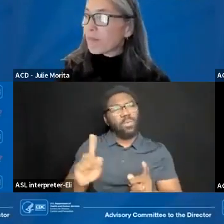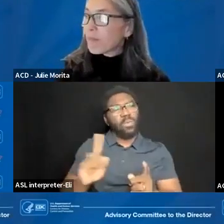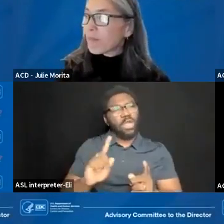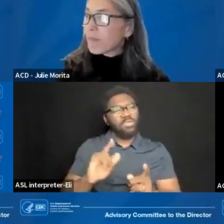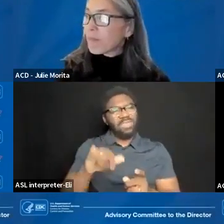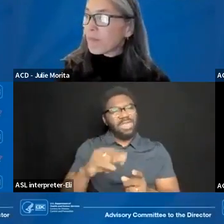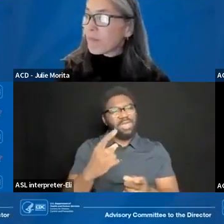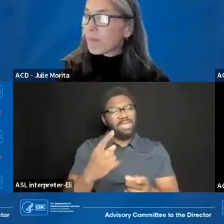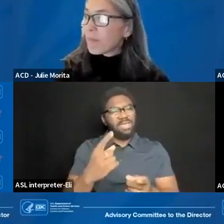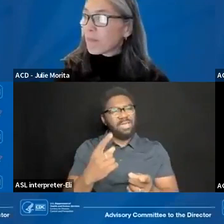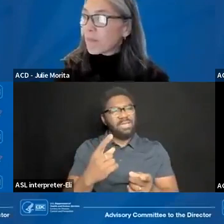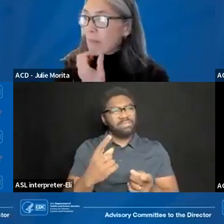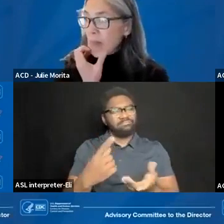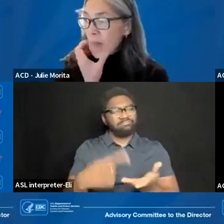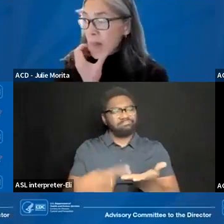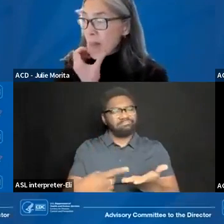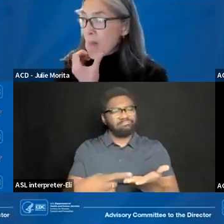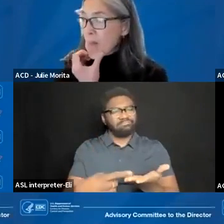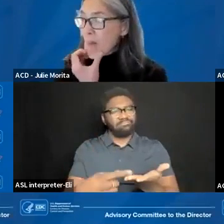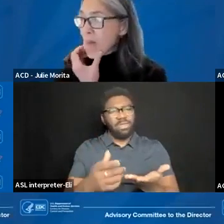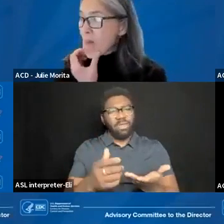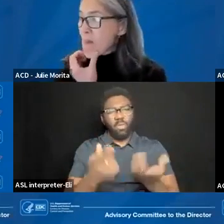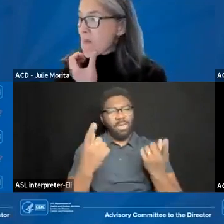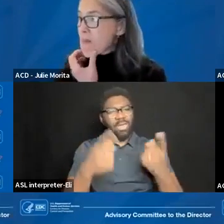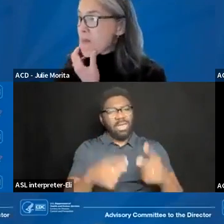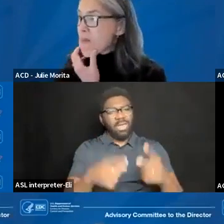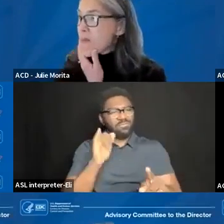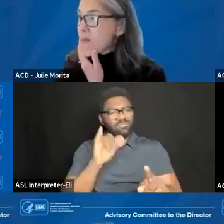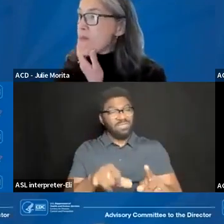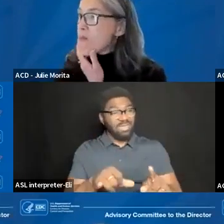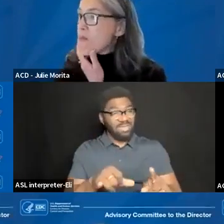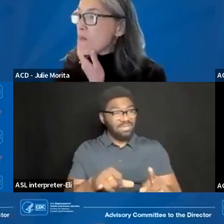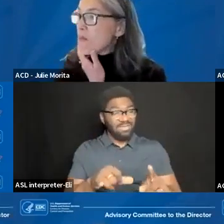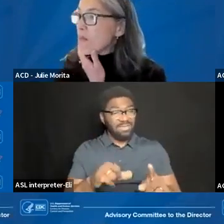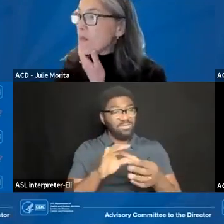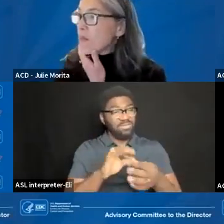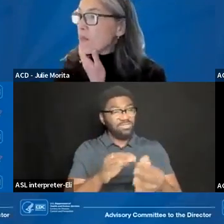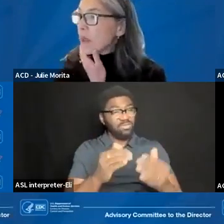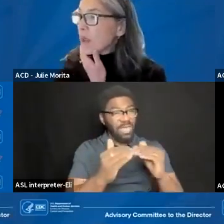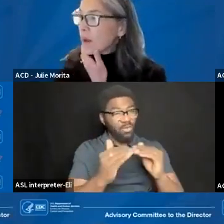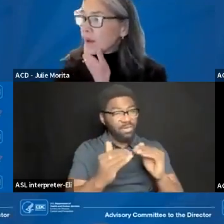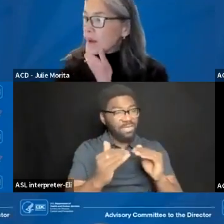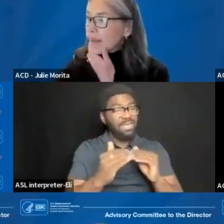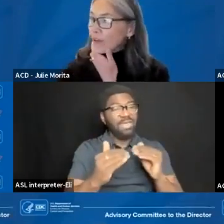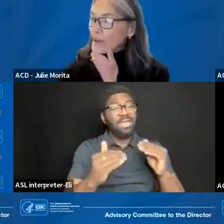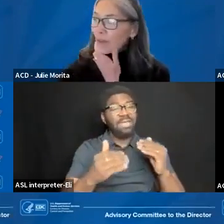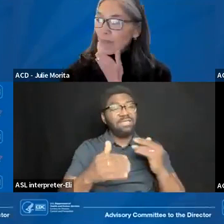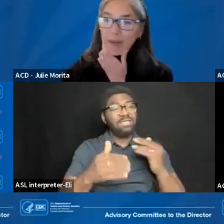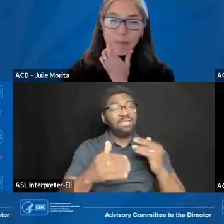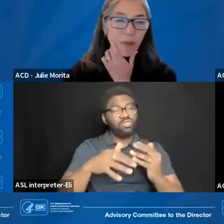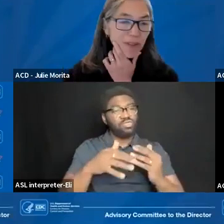of equity or social determinants of health measures as part of those minimal data sets. Yeah, so we made a point.